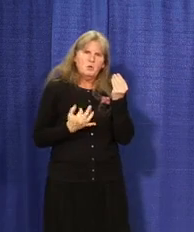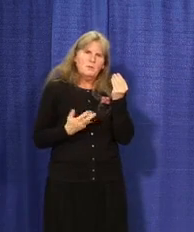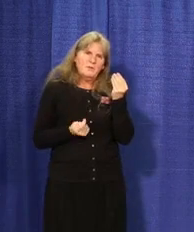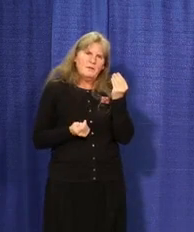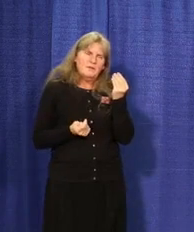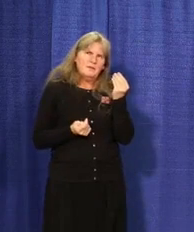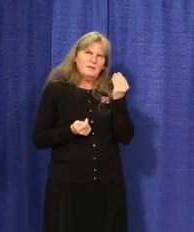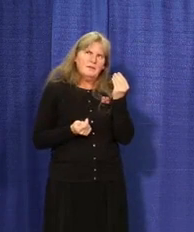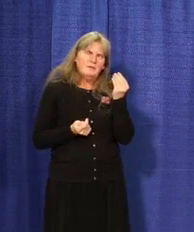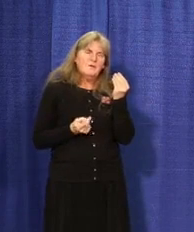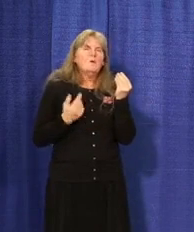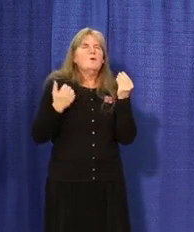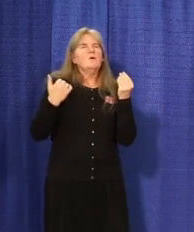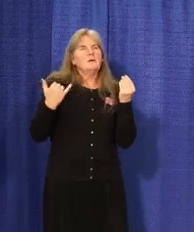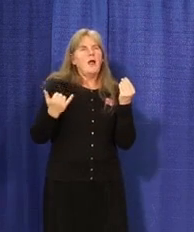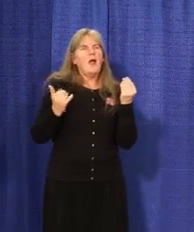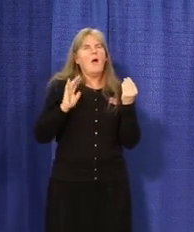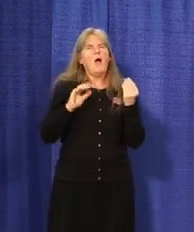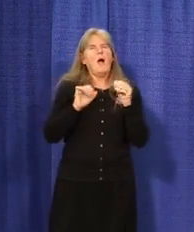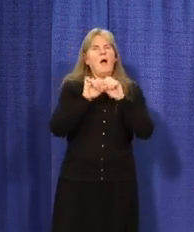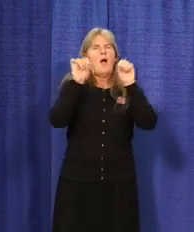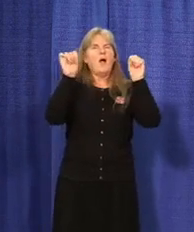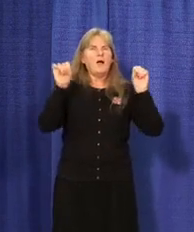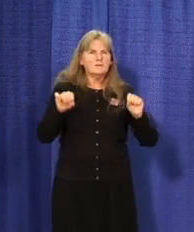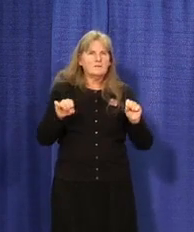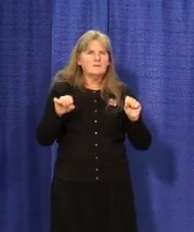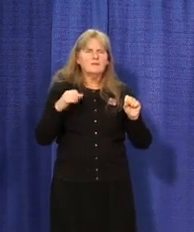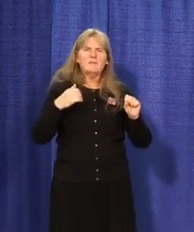personalized system we have now with skilled nurses giving the